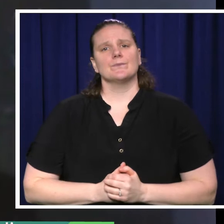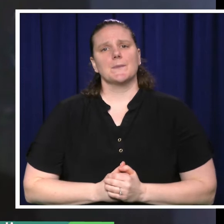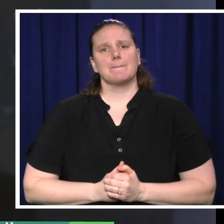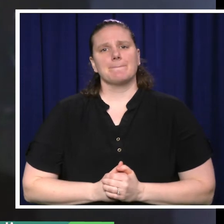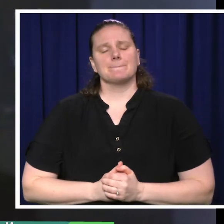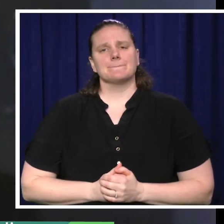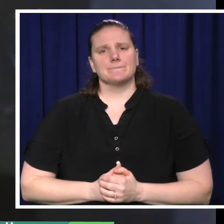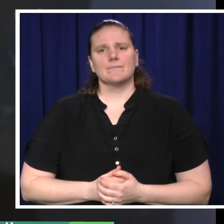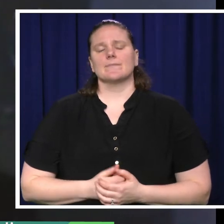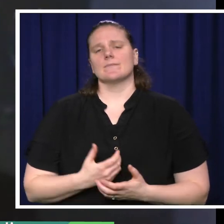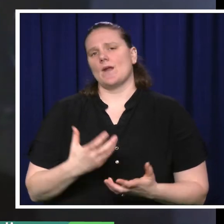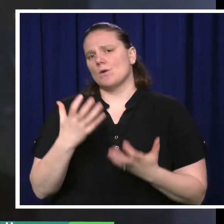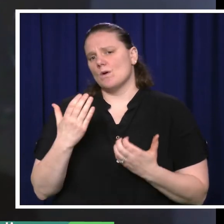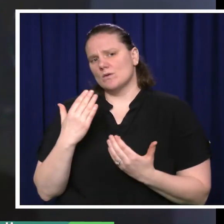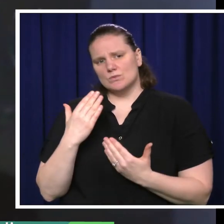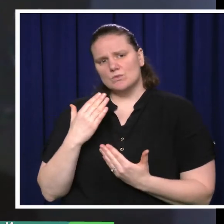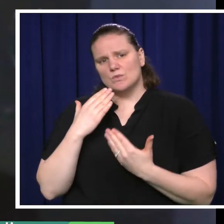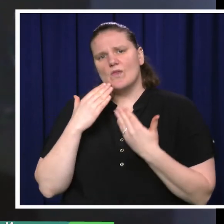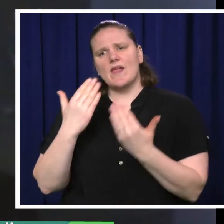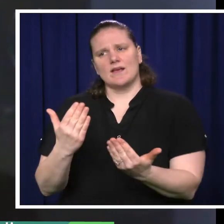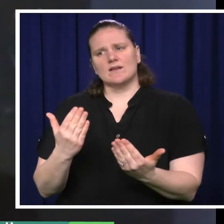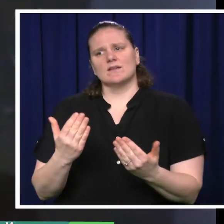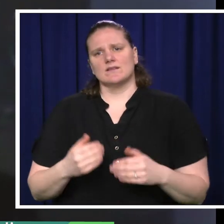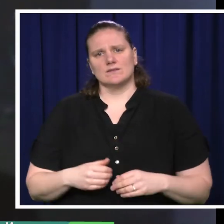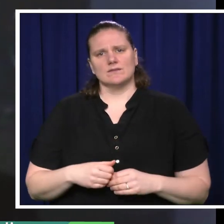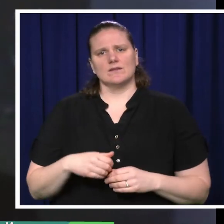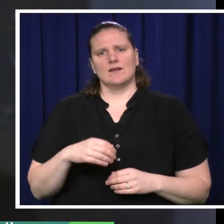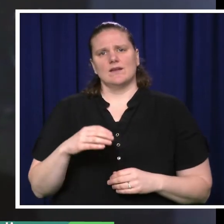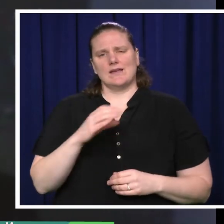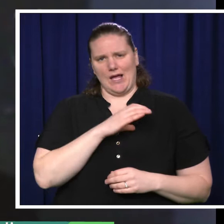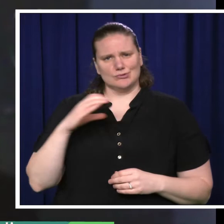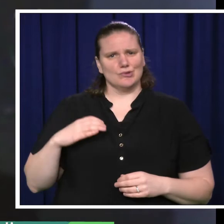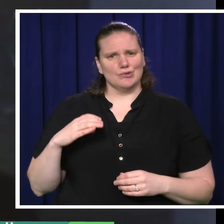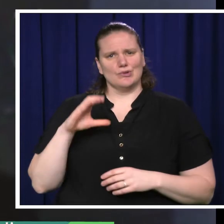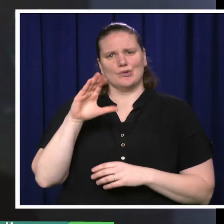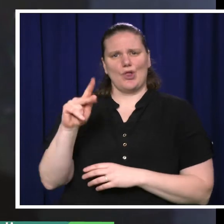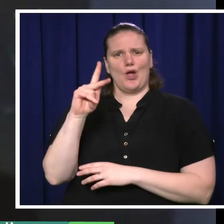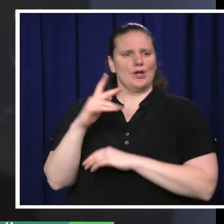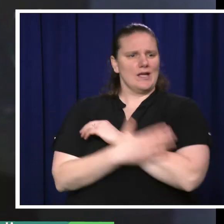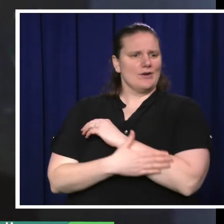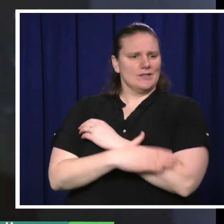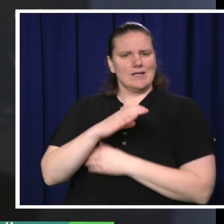And I also want to basically thank our our our Council Clark